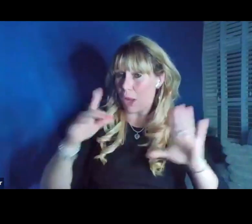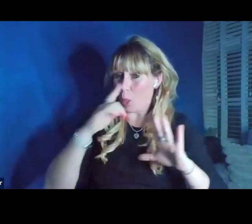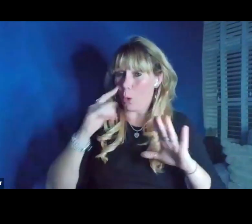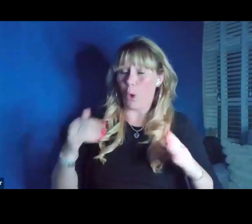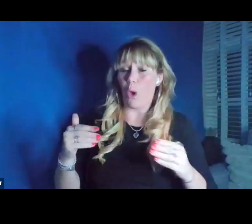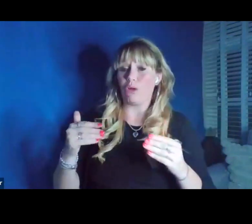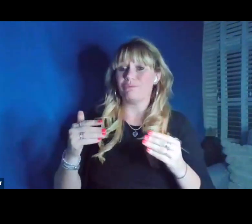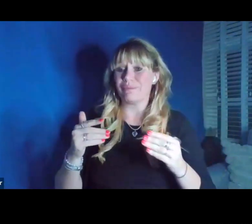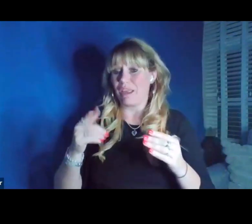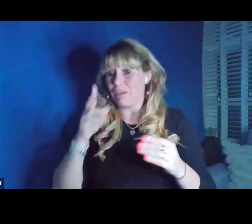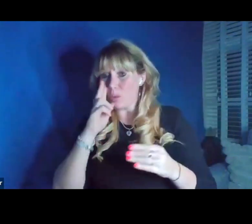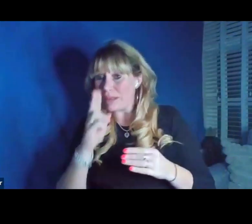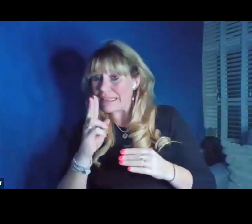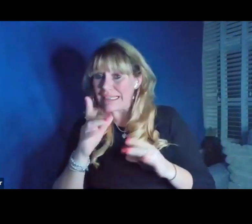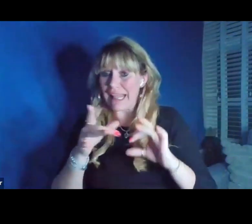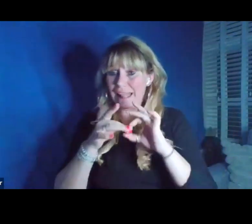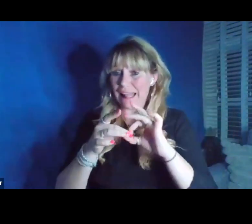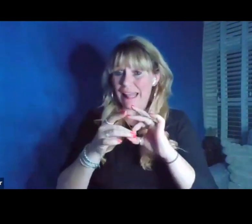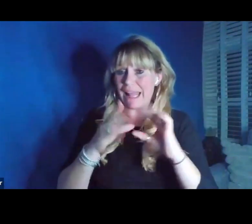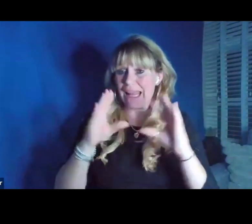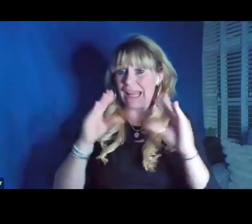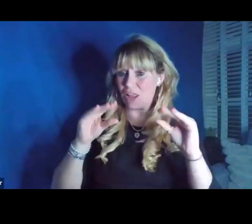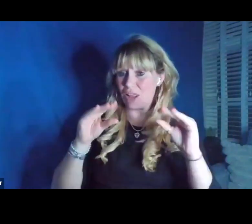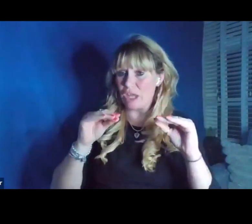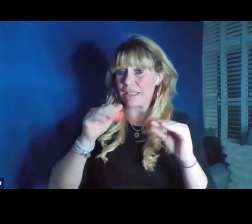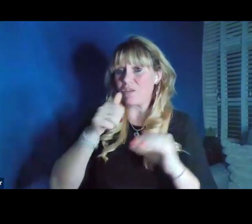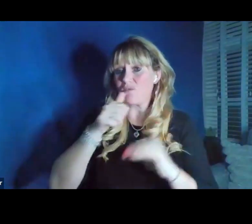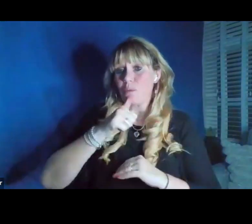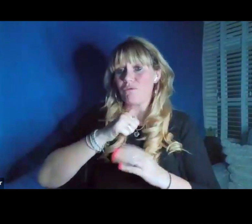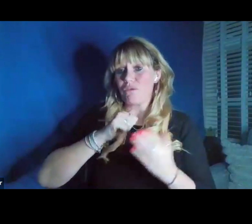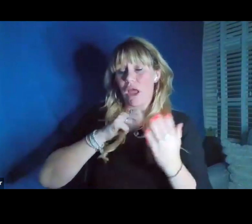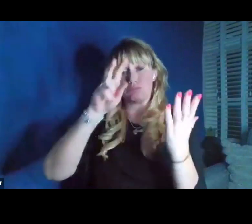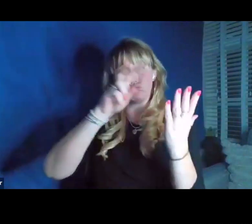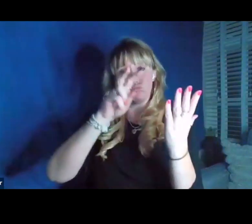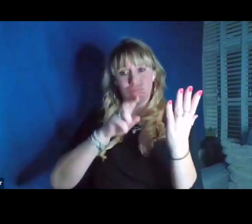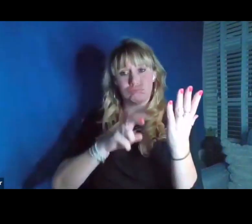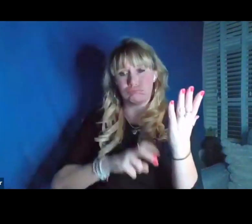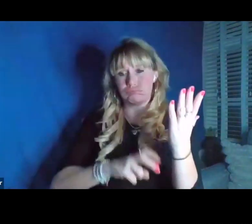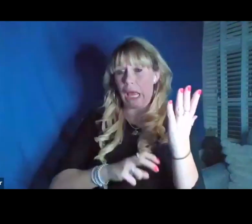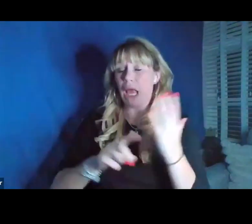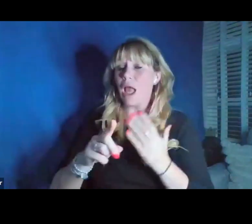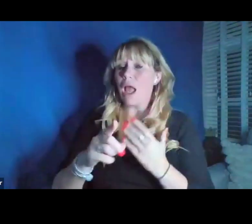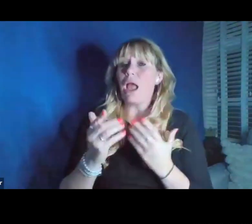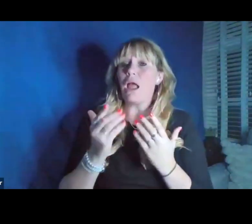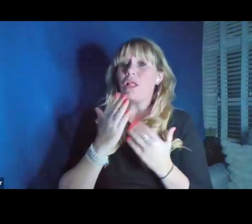if you'd prefer to read the transcript. Many thanks to Julia Jacobie from Global